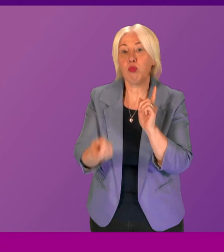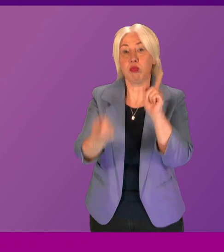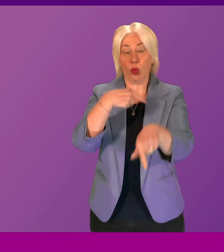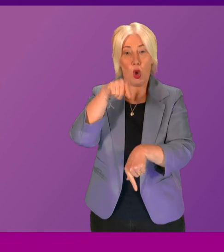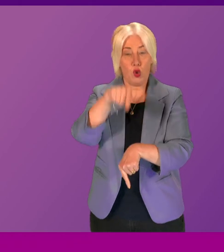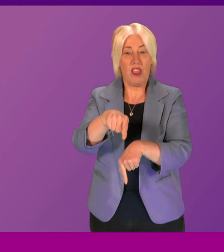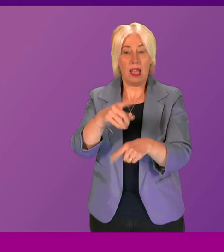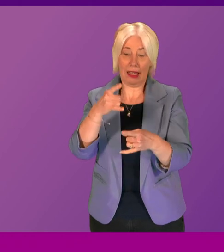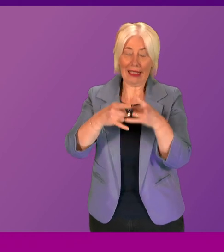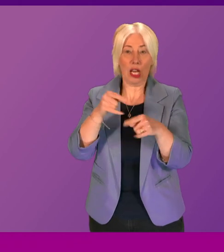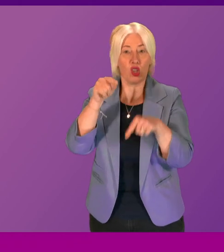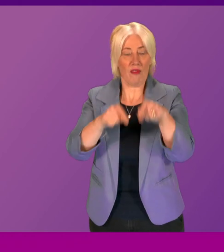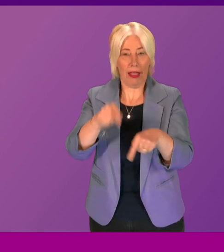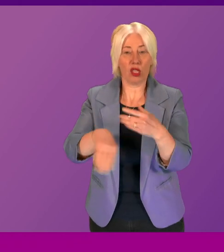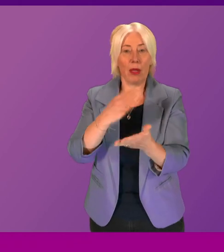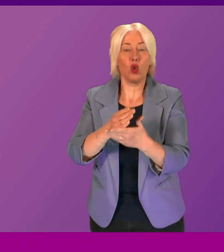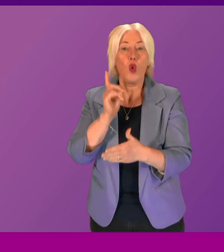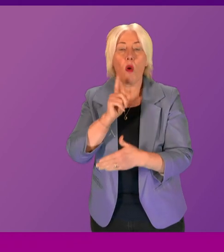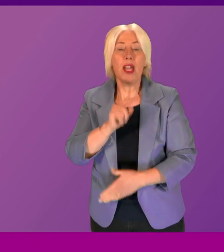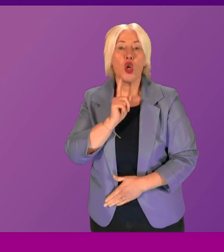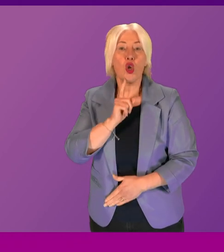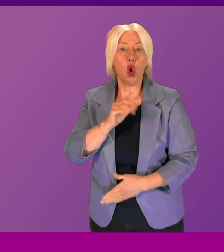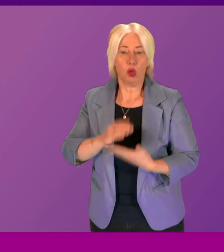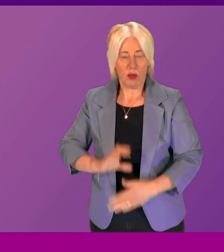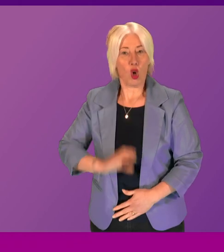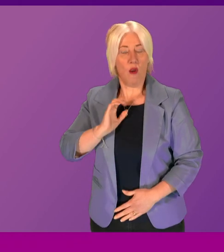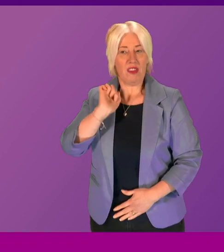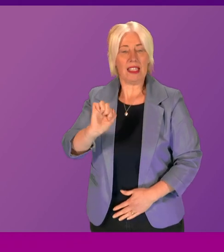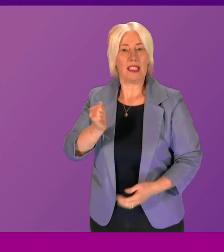that women and girls can have confidence in a justice system that will effectively hold